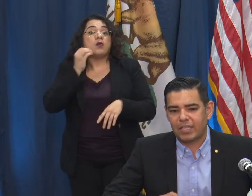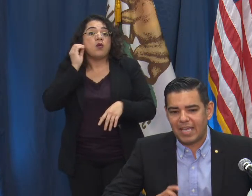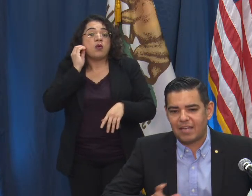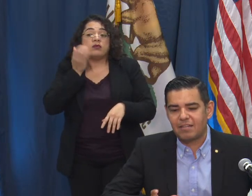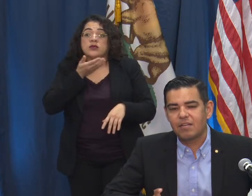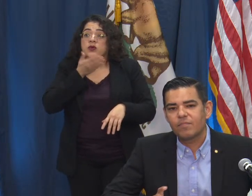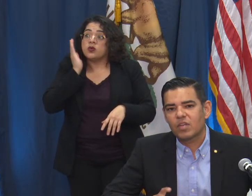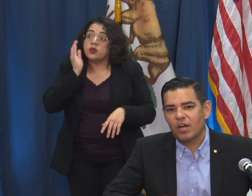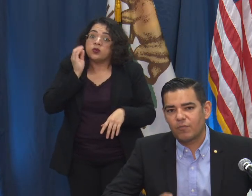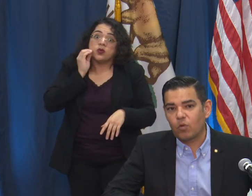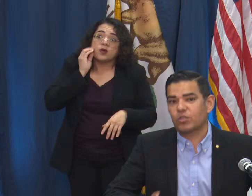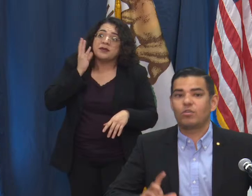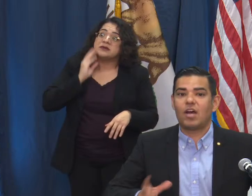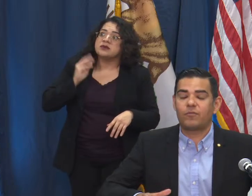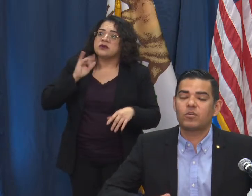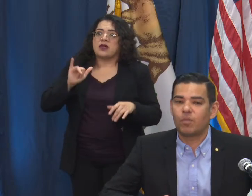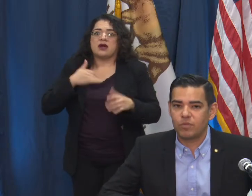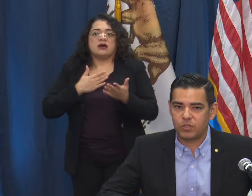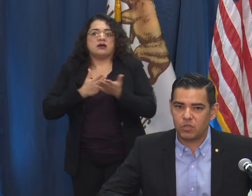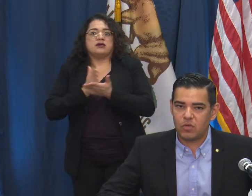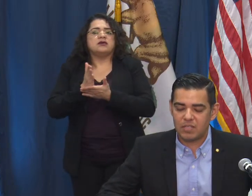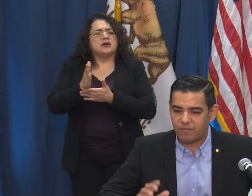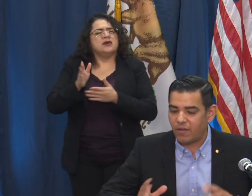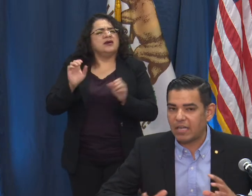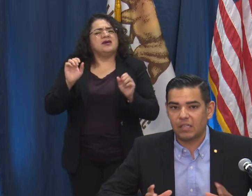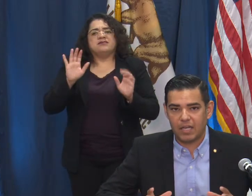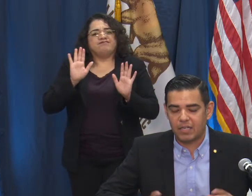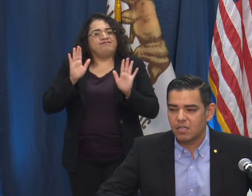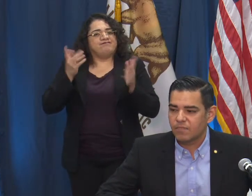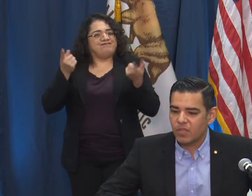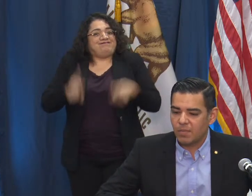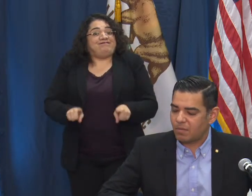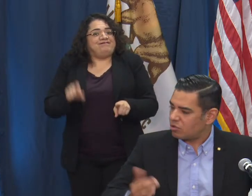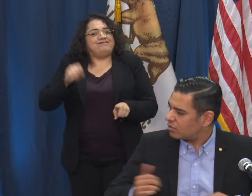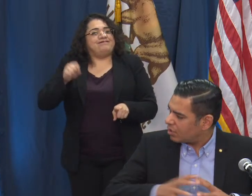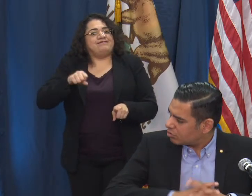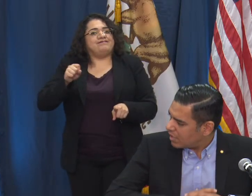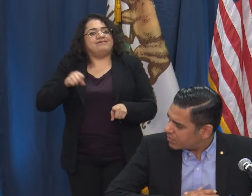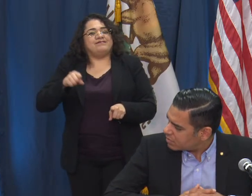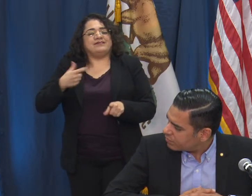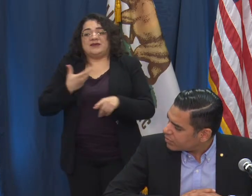can force or not force someone to do is a fine line. I'm sure Dr. Davis, if there's